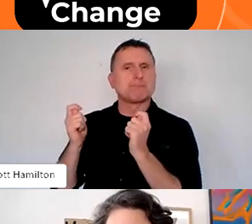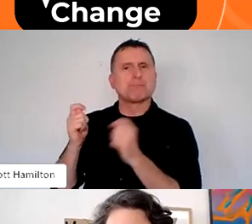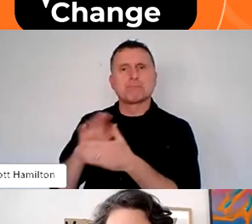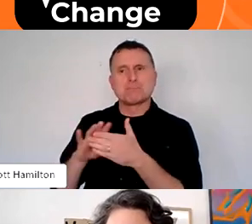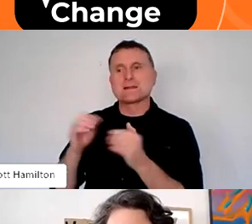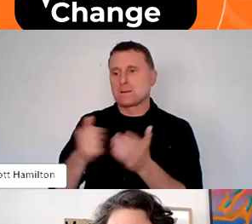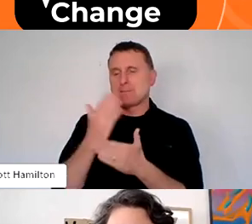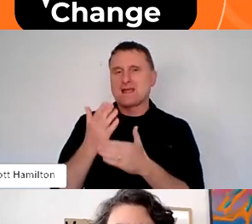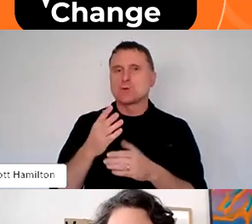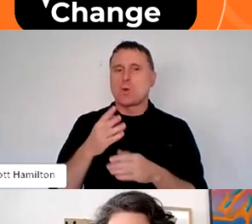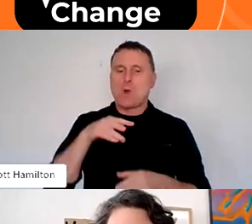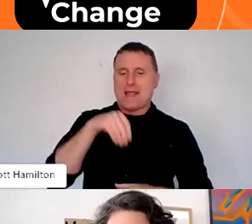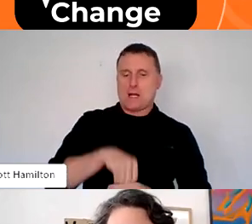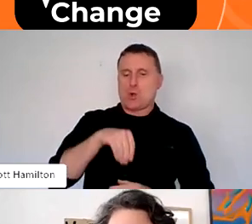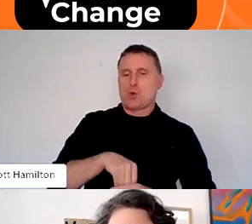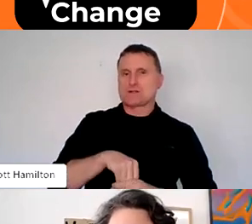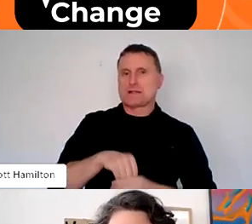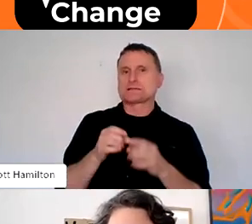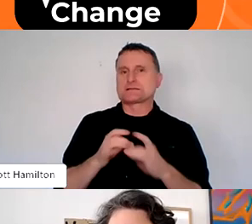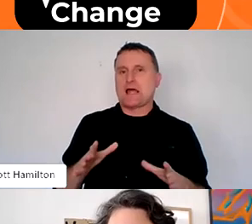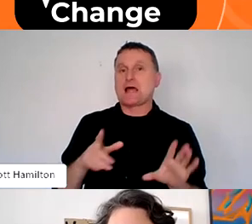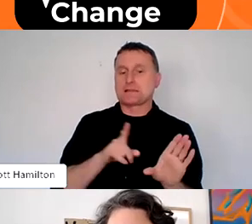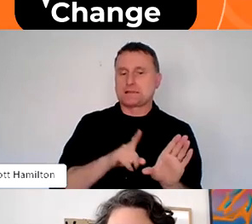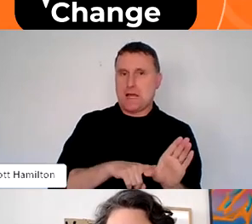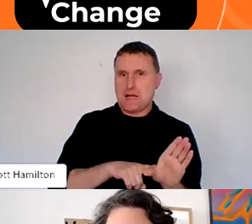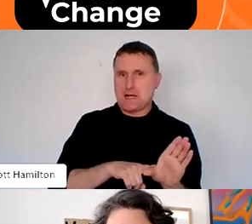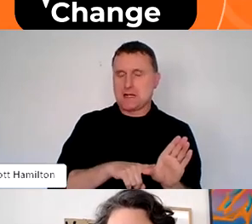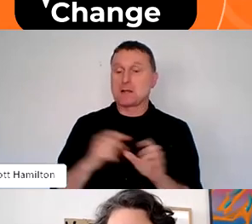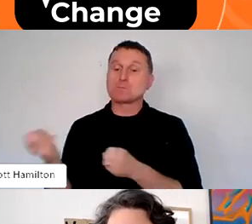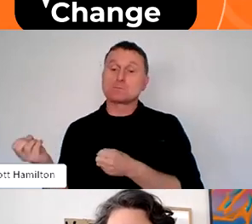starts young and that accommodation is provided so that children can